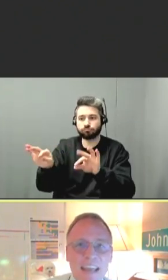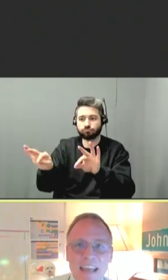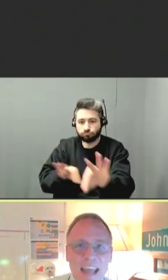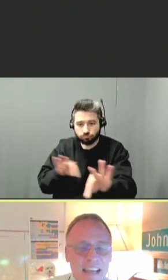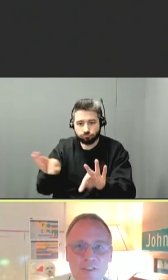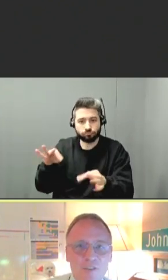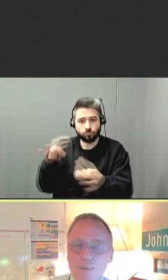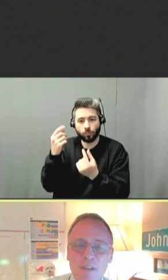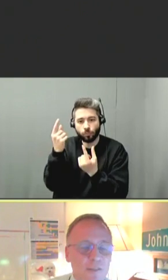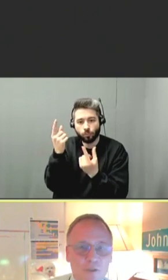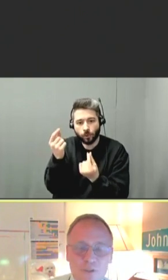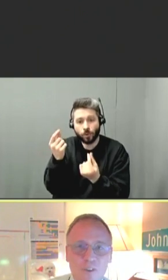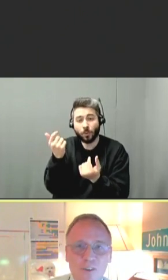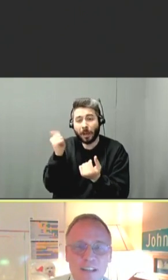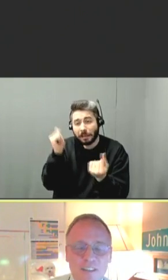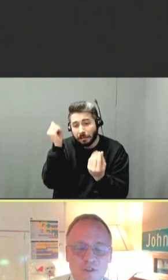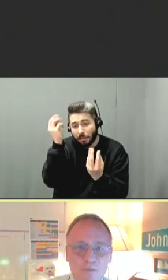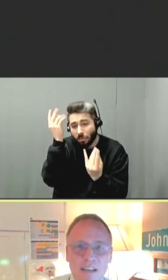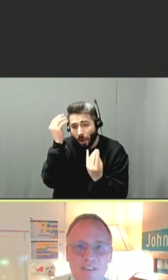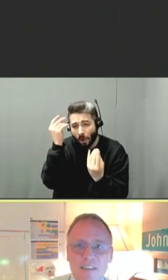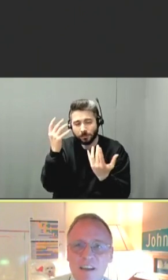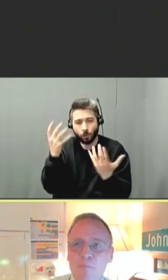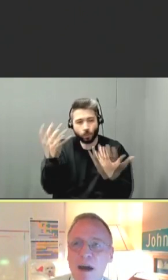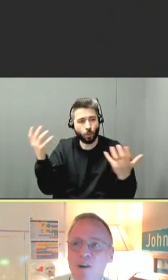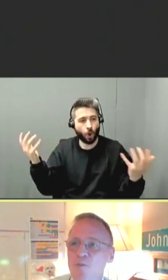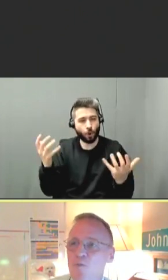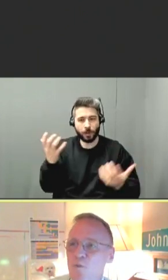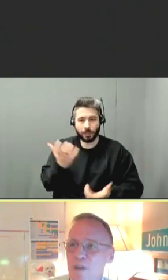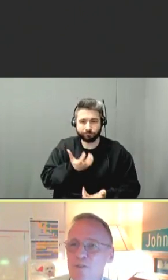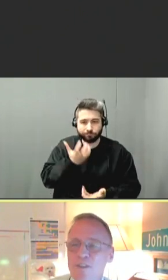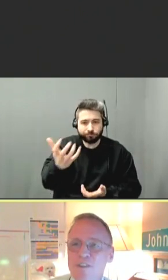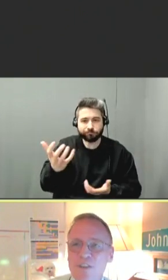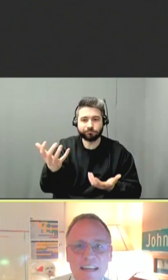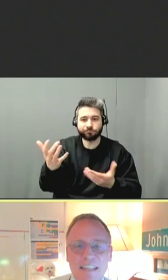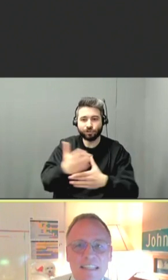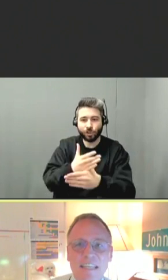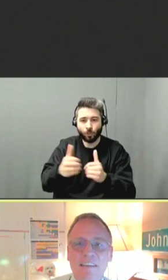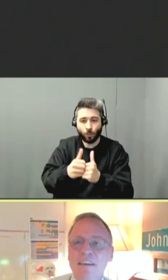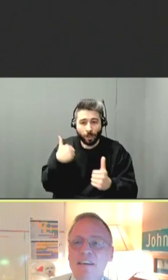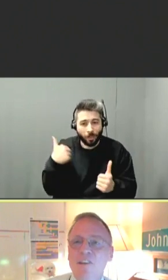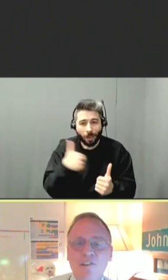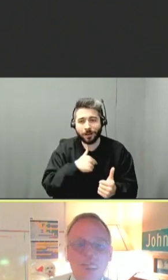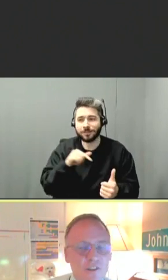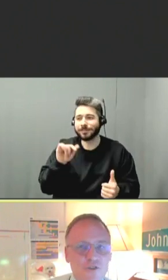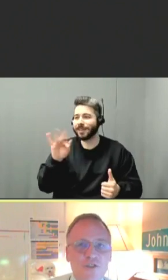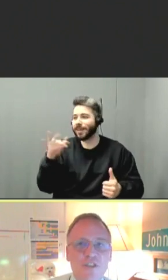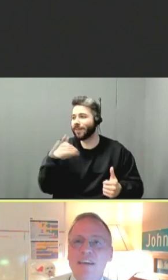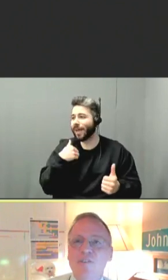Any thoughts beyond what you've already expressed about whether there's anything larger-scale,